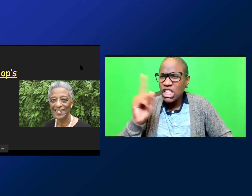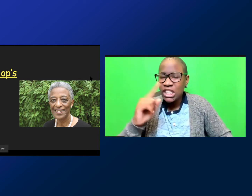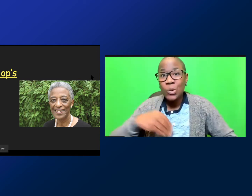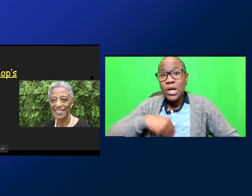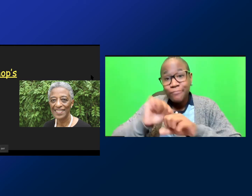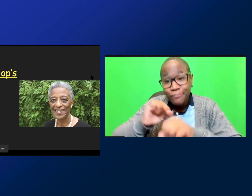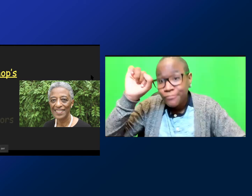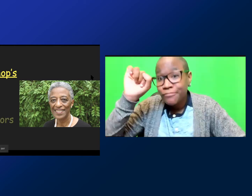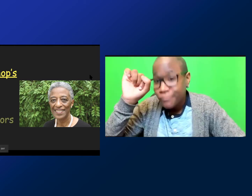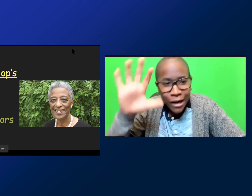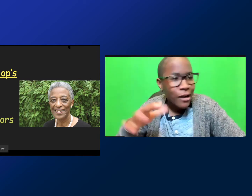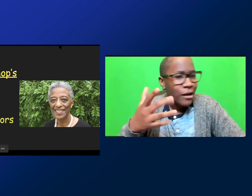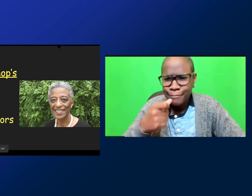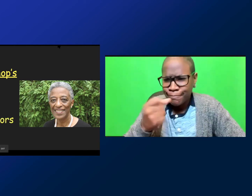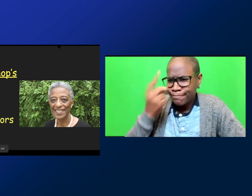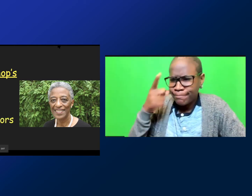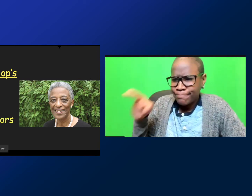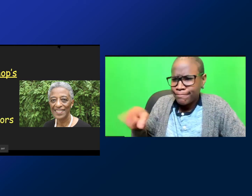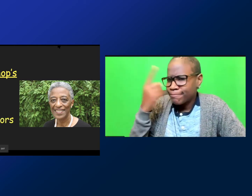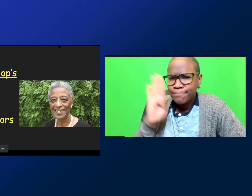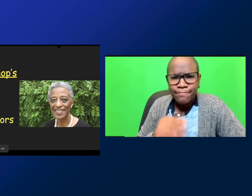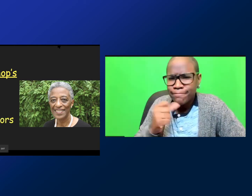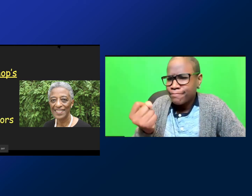you know doesn't see anything about them reflected out in the world around them whereas you have a